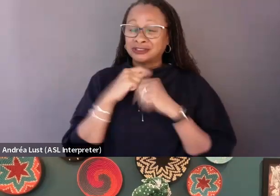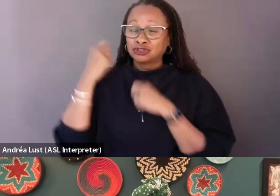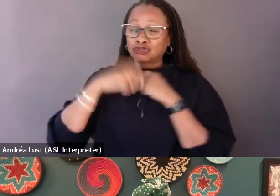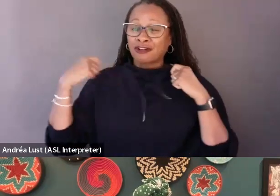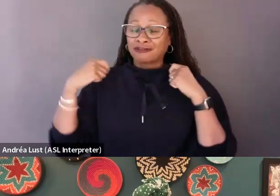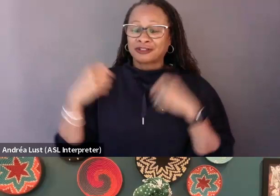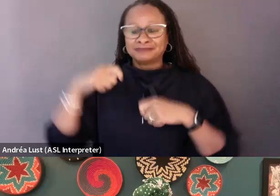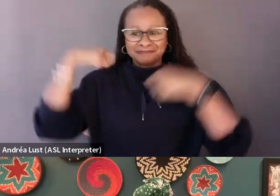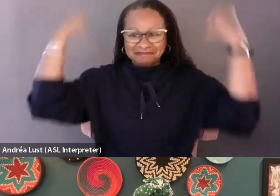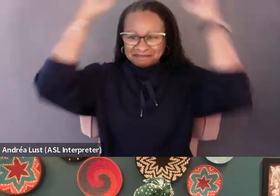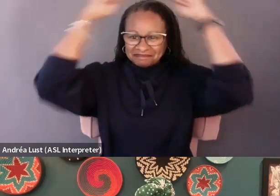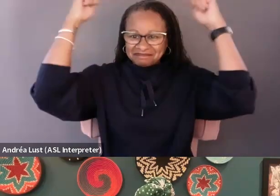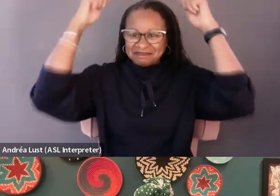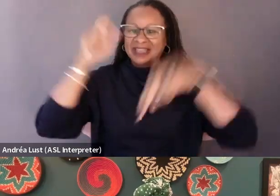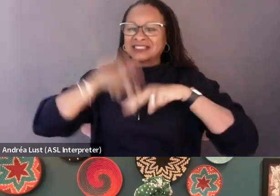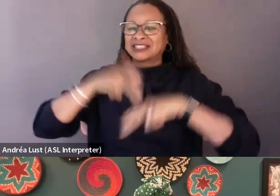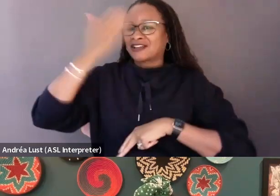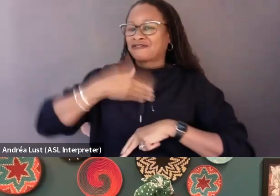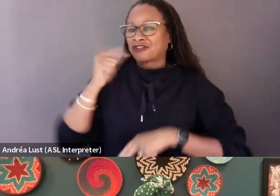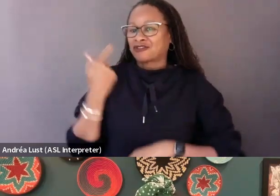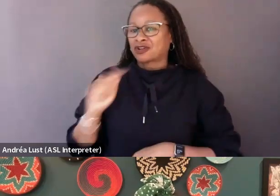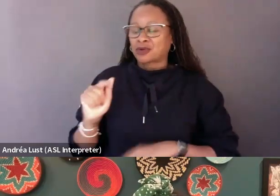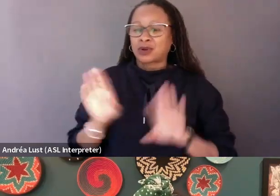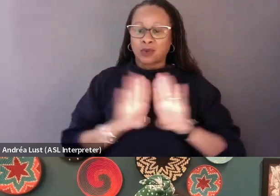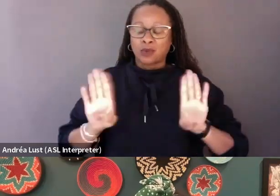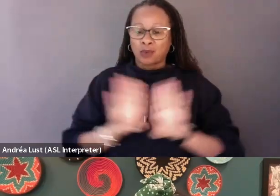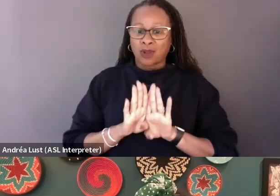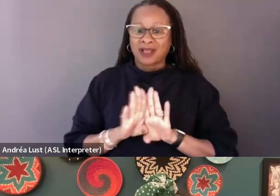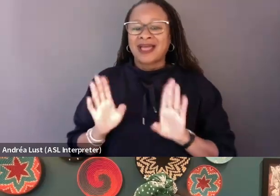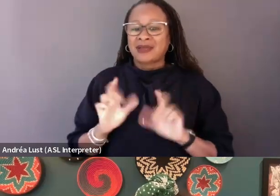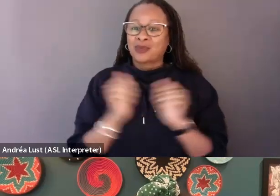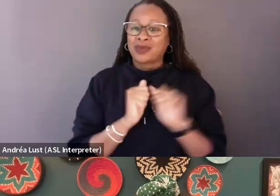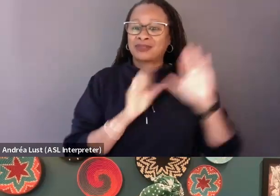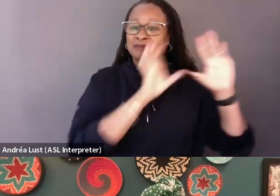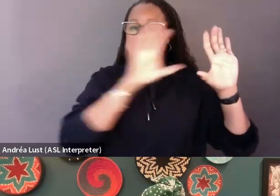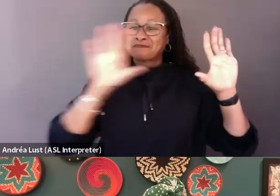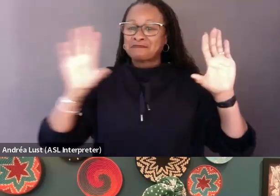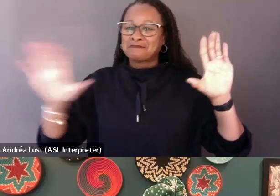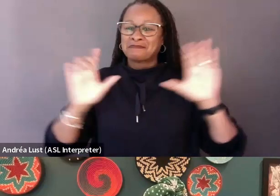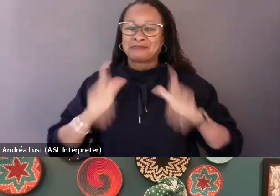sitting in front of a green wall with colorful plates gifted to me by Sarvnik, and I'm very happy to be here.